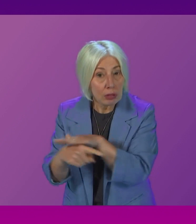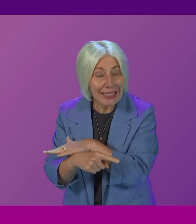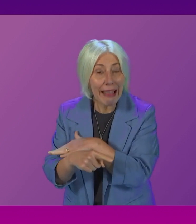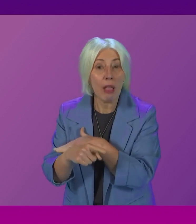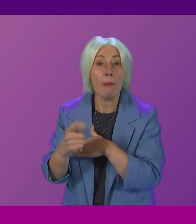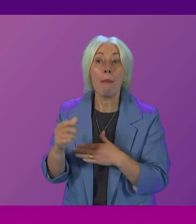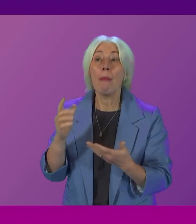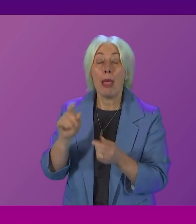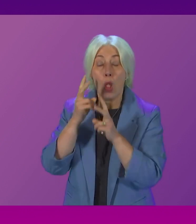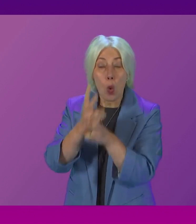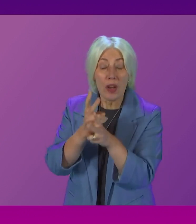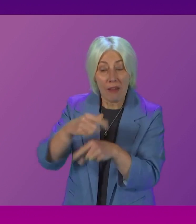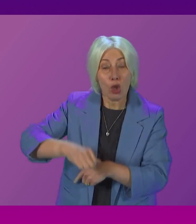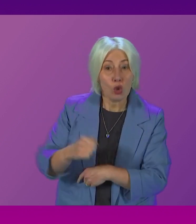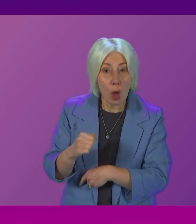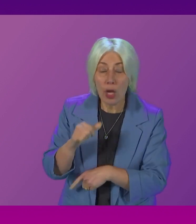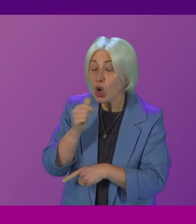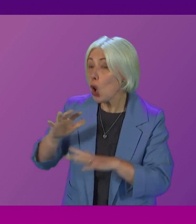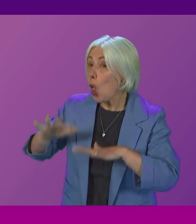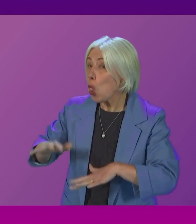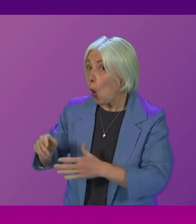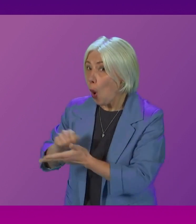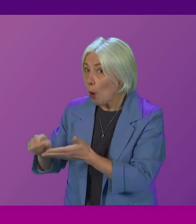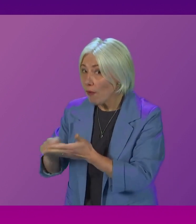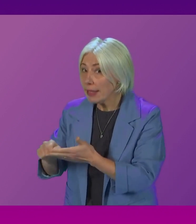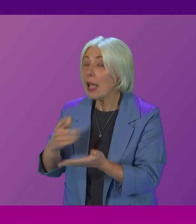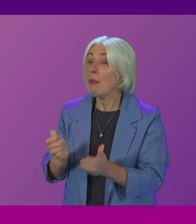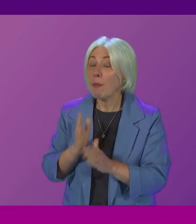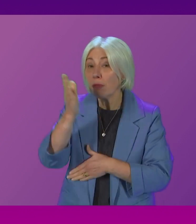not the Home Office, are also being placed in unregulated hotel accommodation—among adult